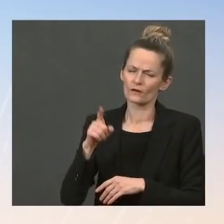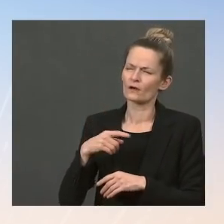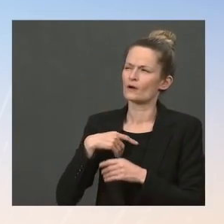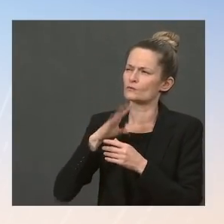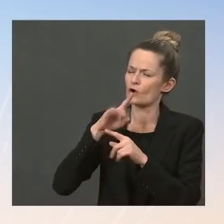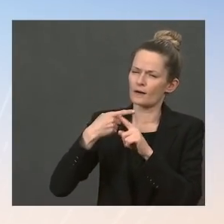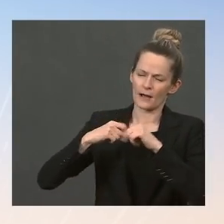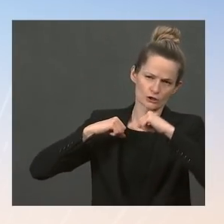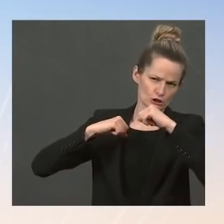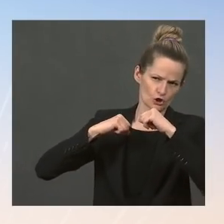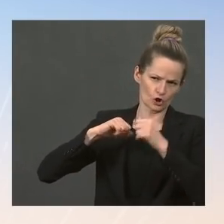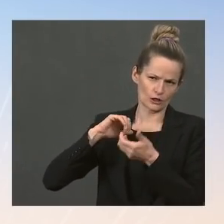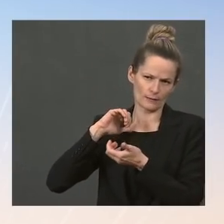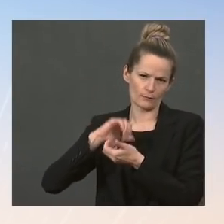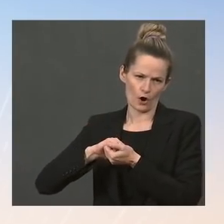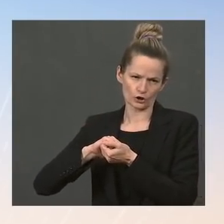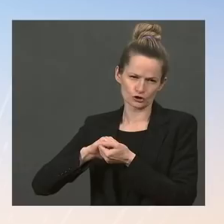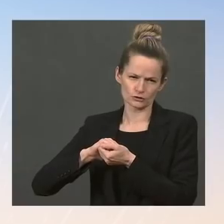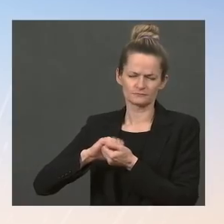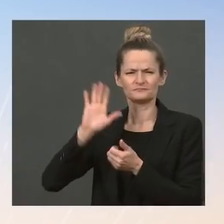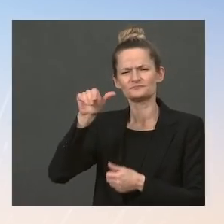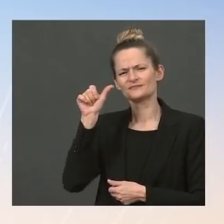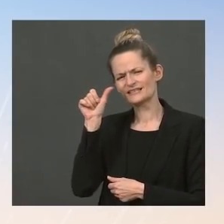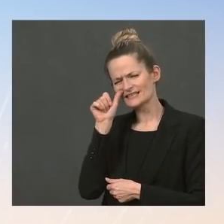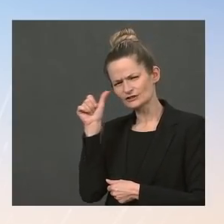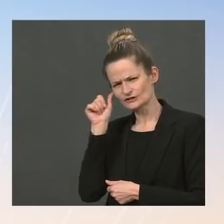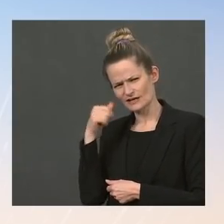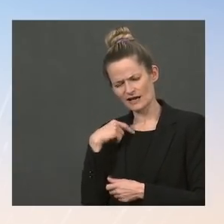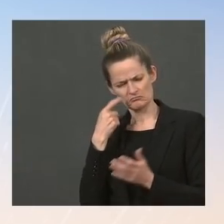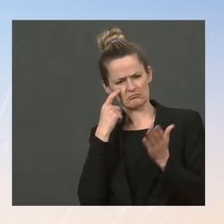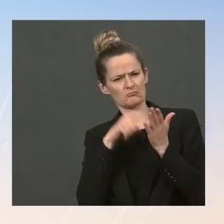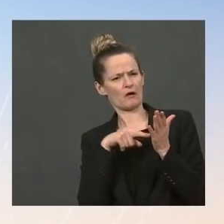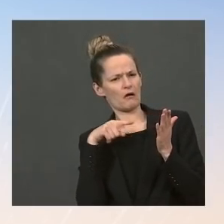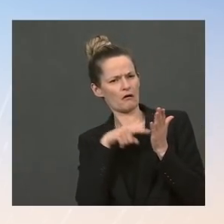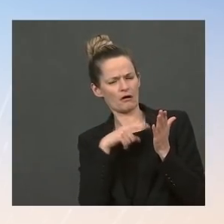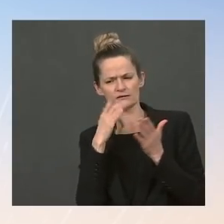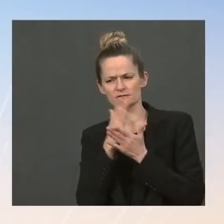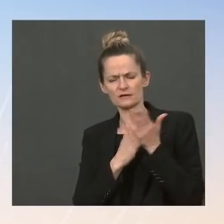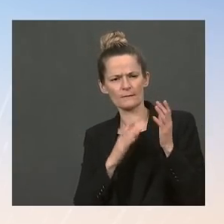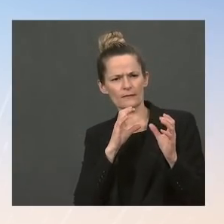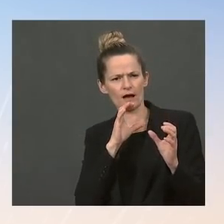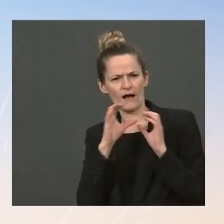said that there were conversations that were had over months before this partnership -- Ms. Psaki: Yeah. >> The Press: -- was announced.